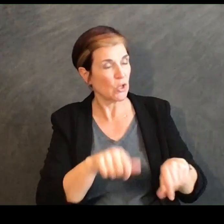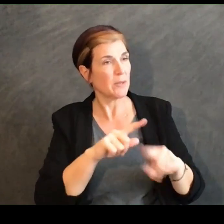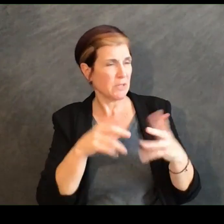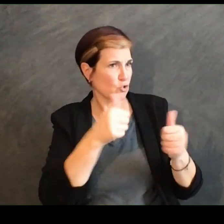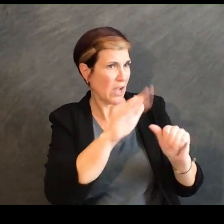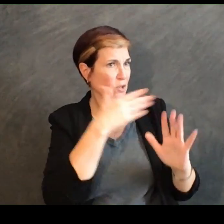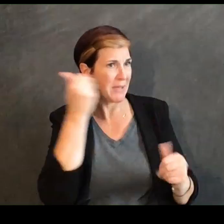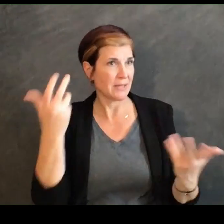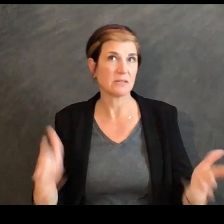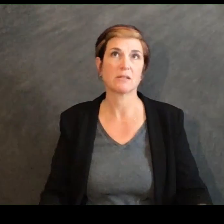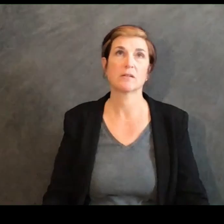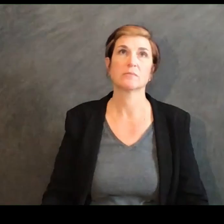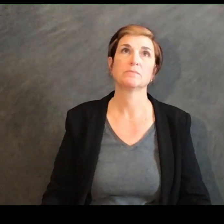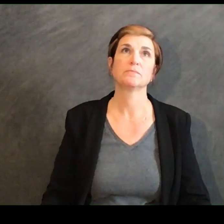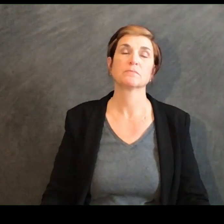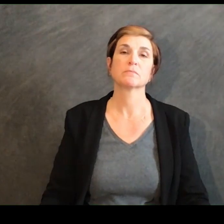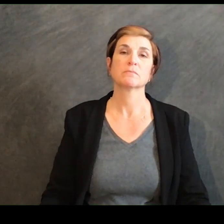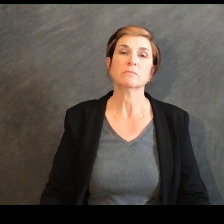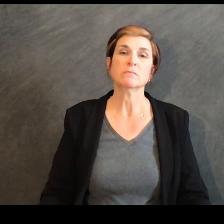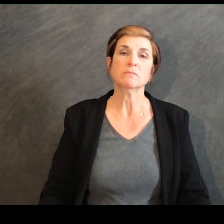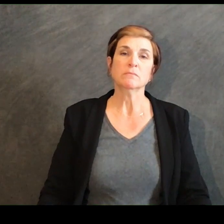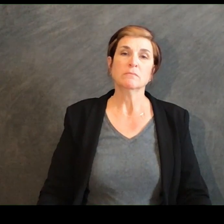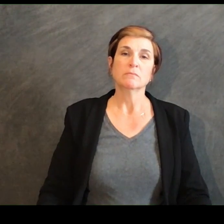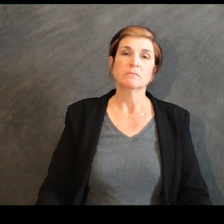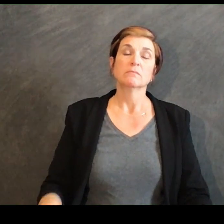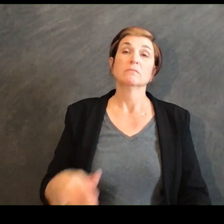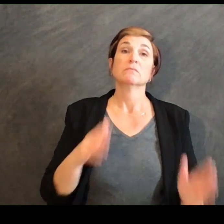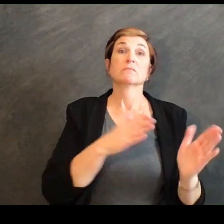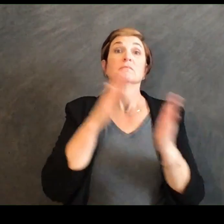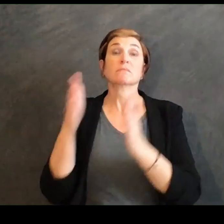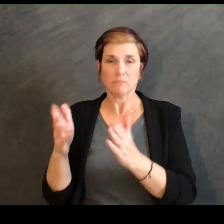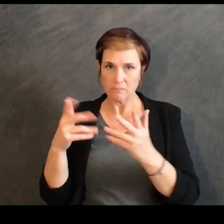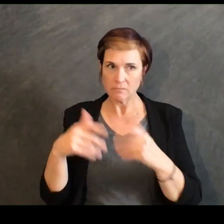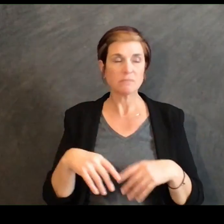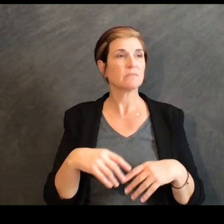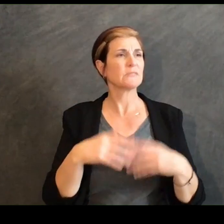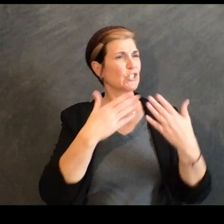preparedness you know you want to wash your hands you want to keep distance